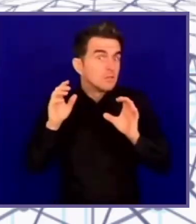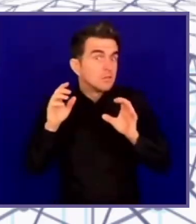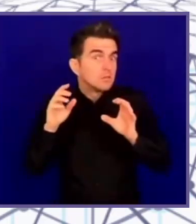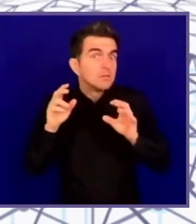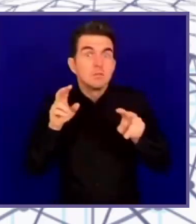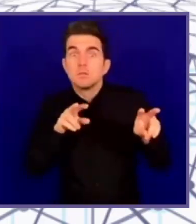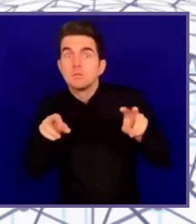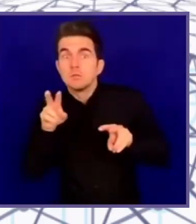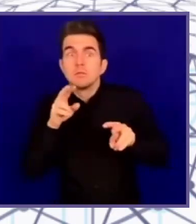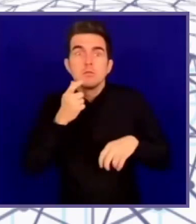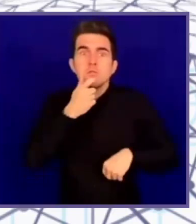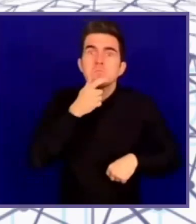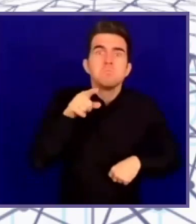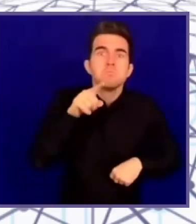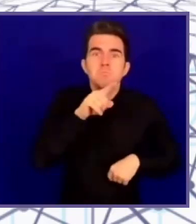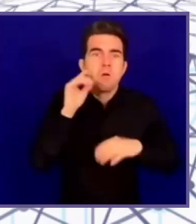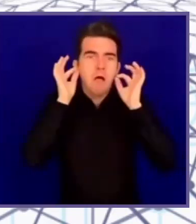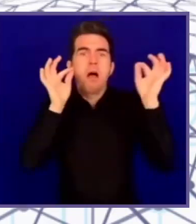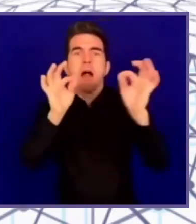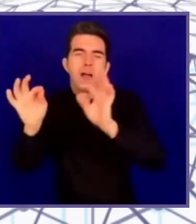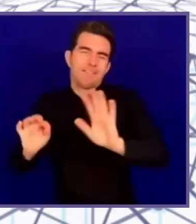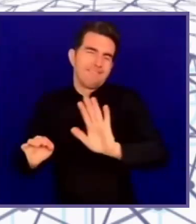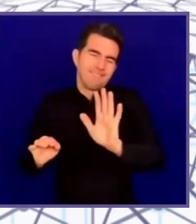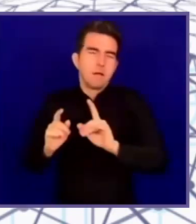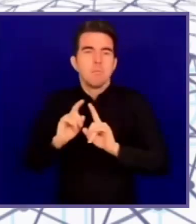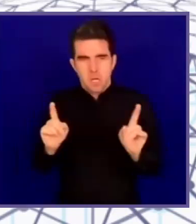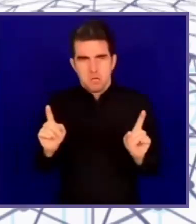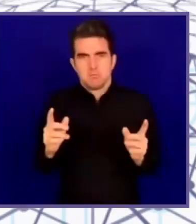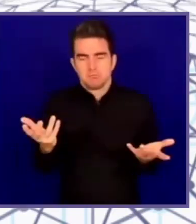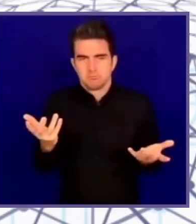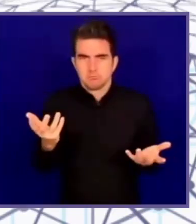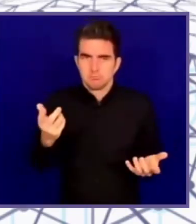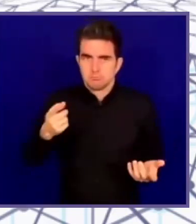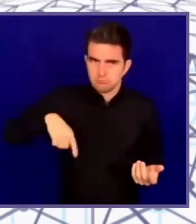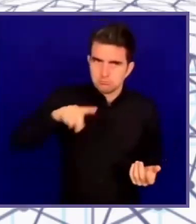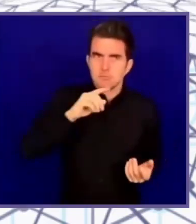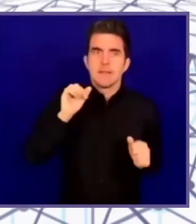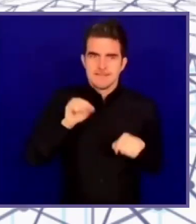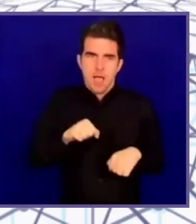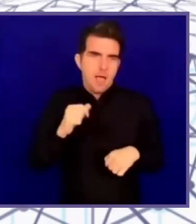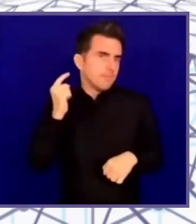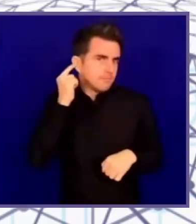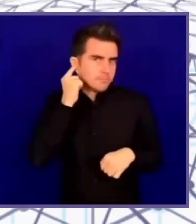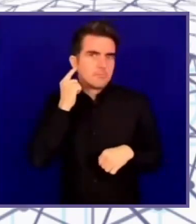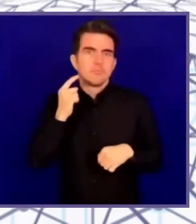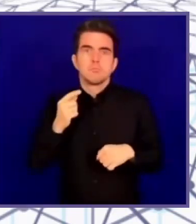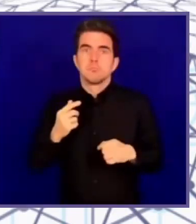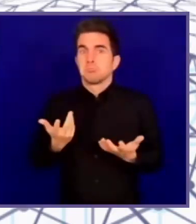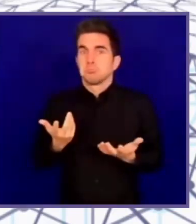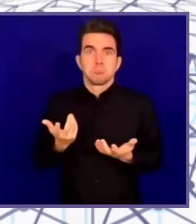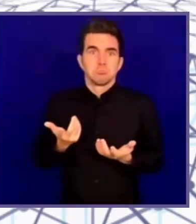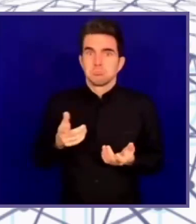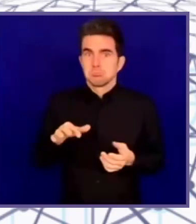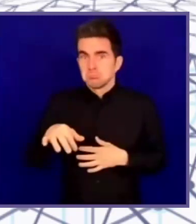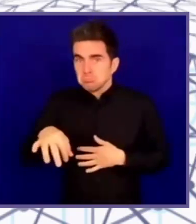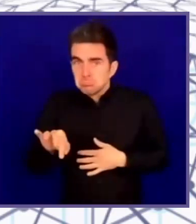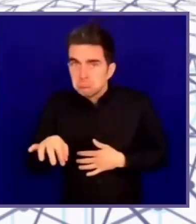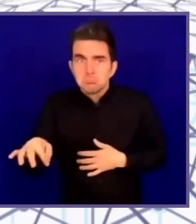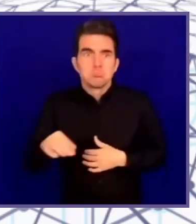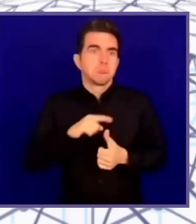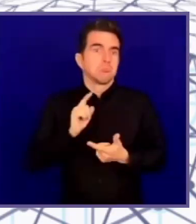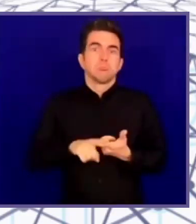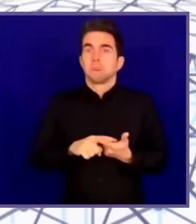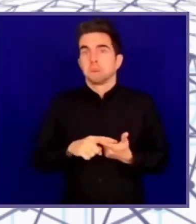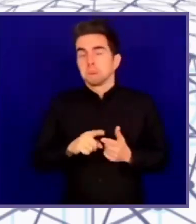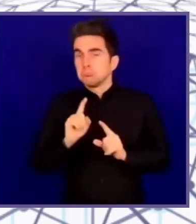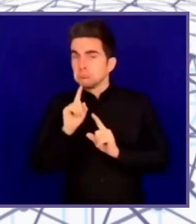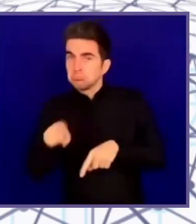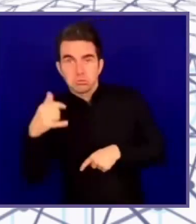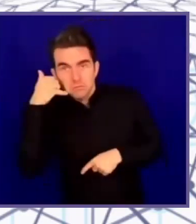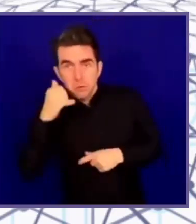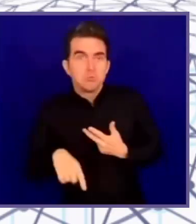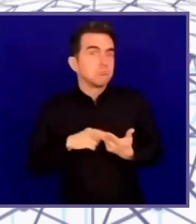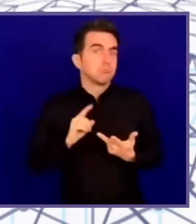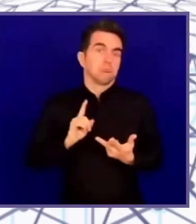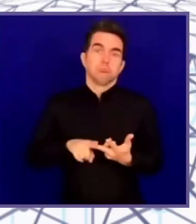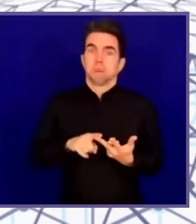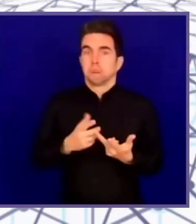starting their GoPro, but people can then buy mass produced low cost high spec device, your standard,